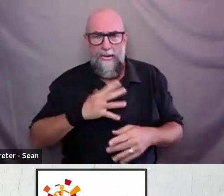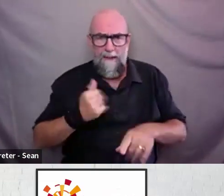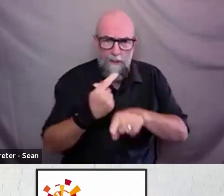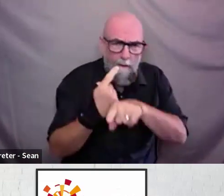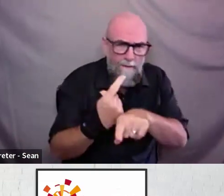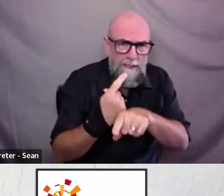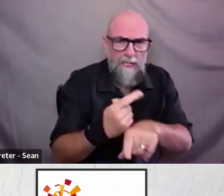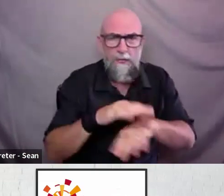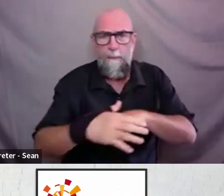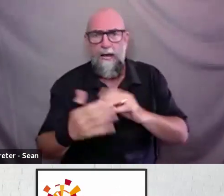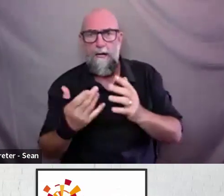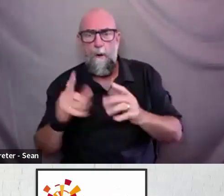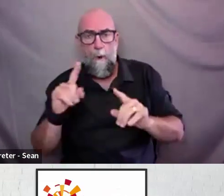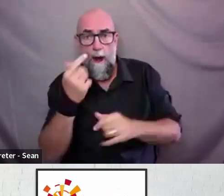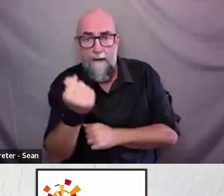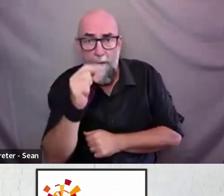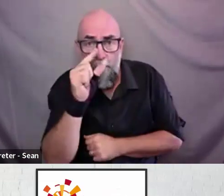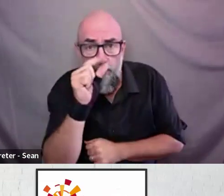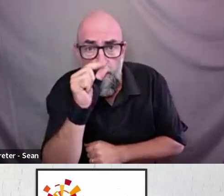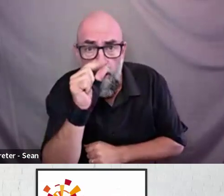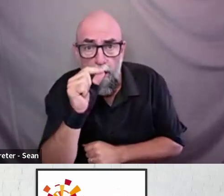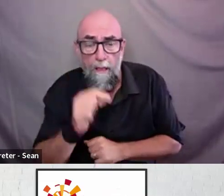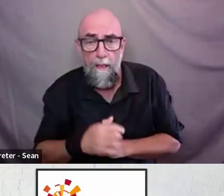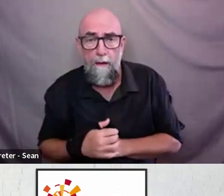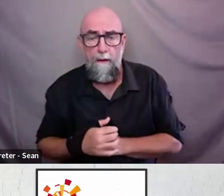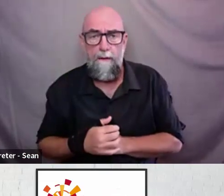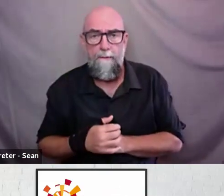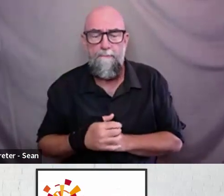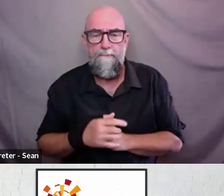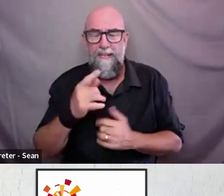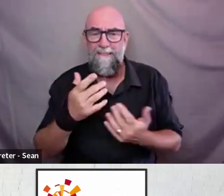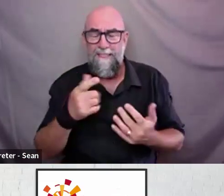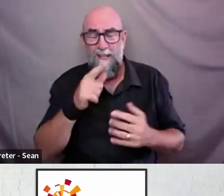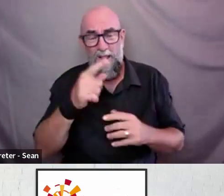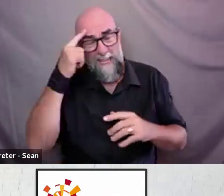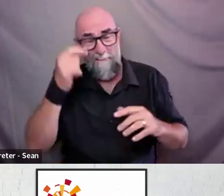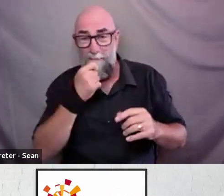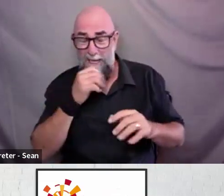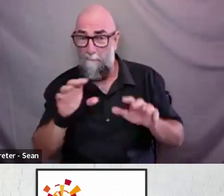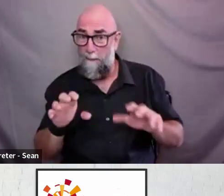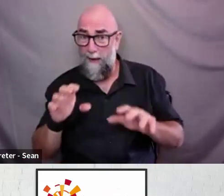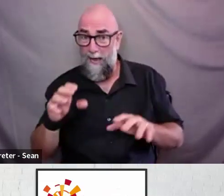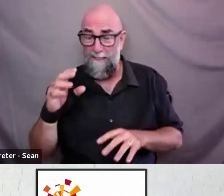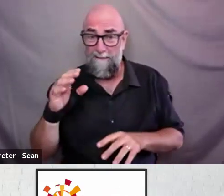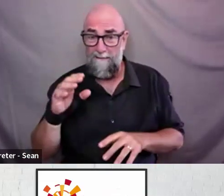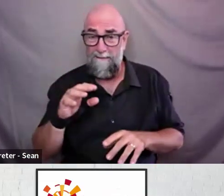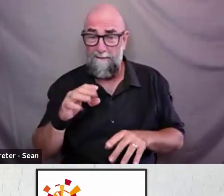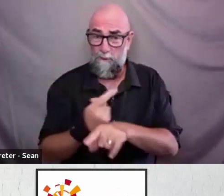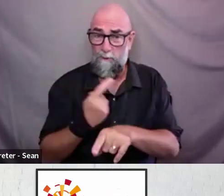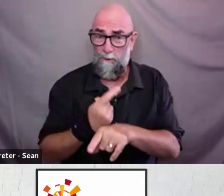was that